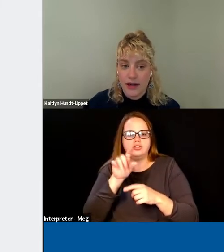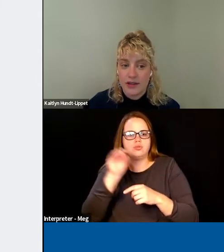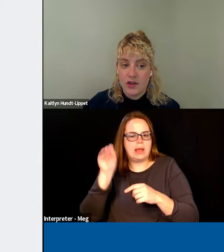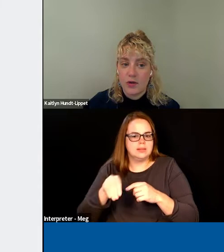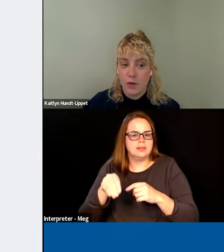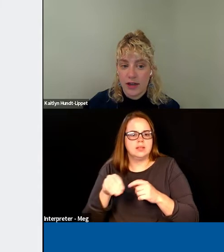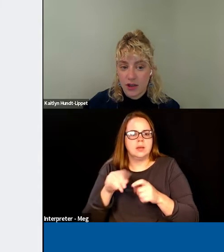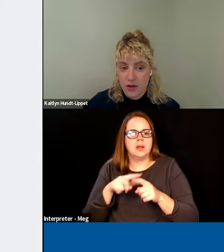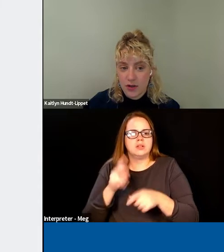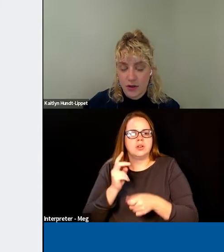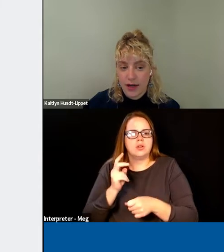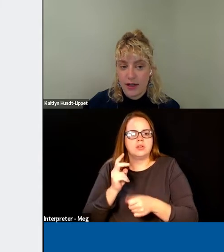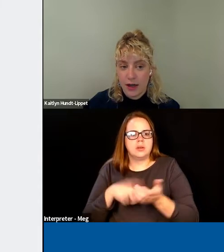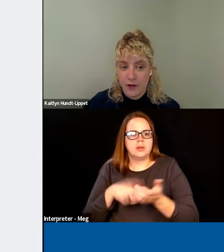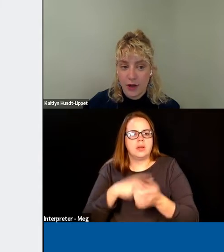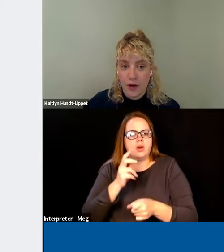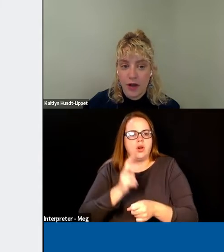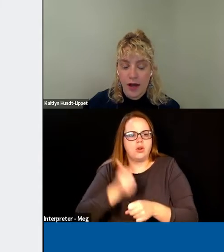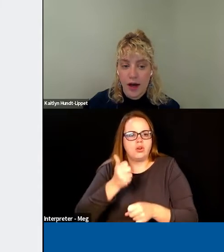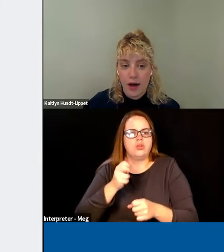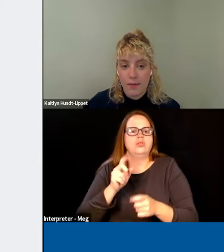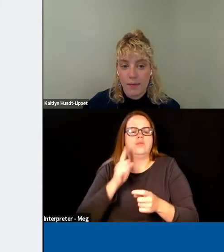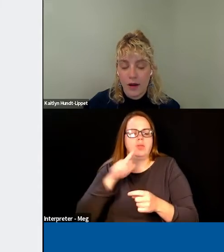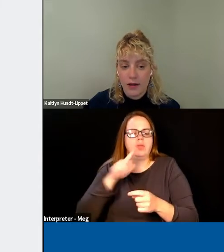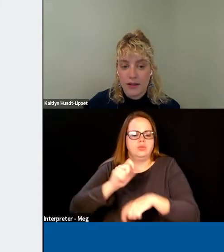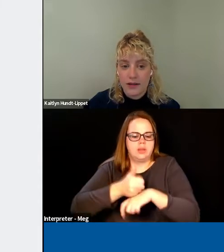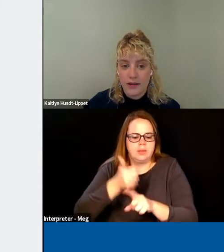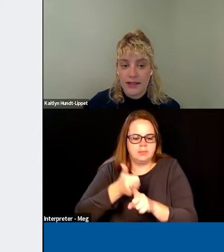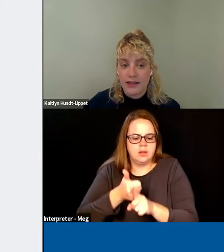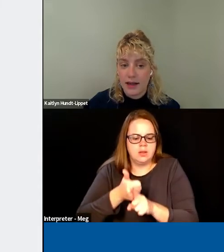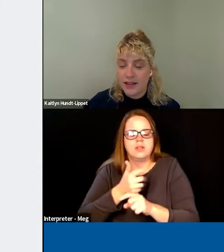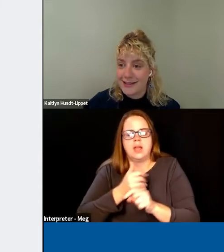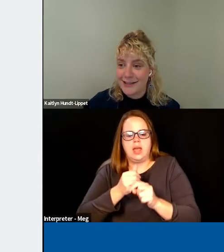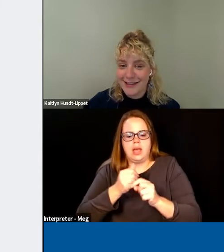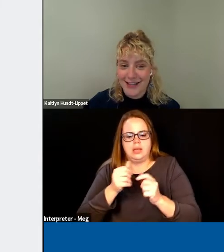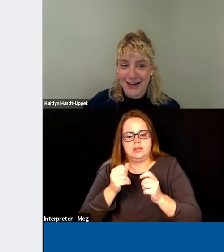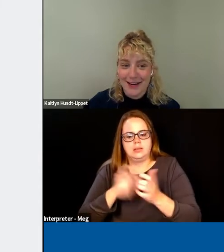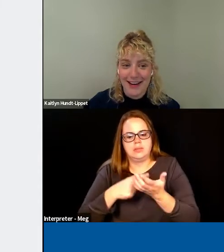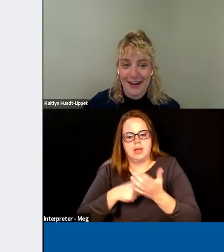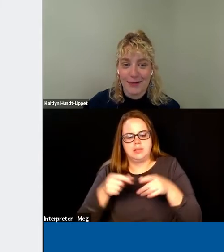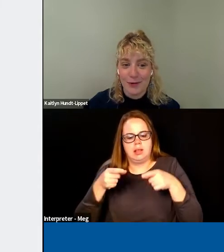and run into more issues during an interview. This kind of ties into the timing.